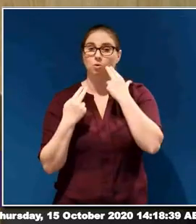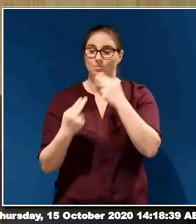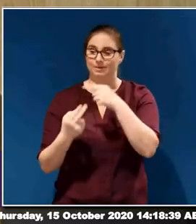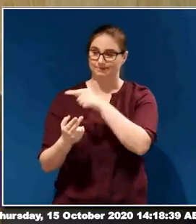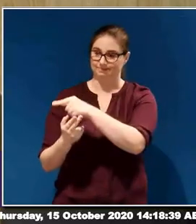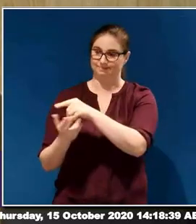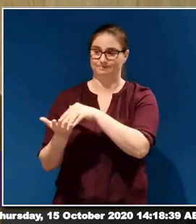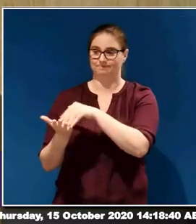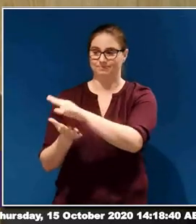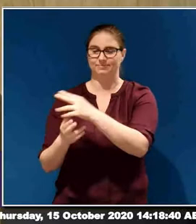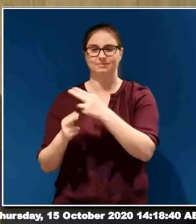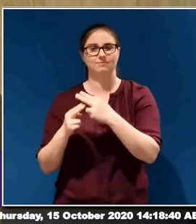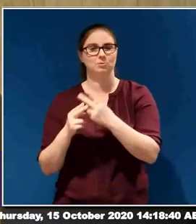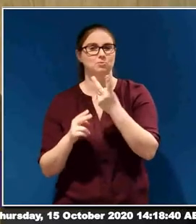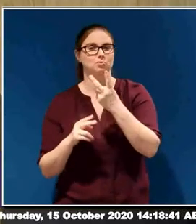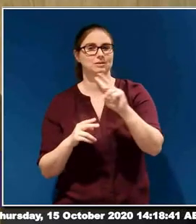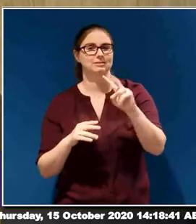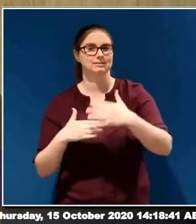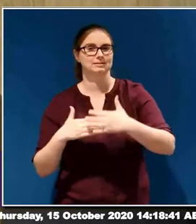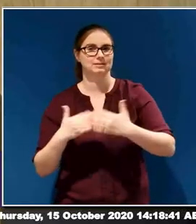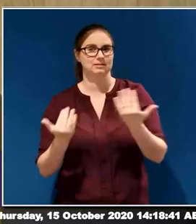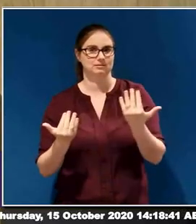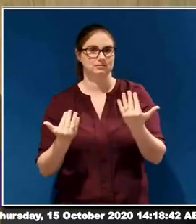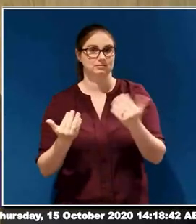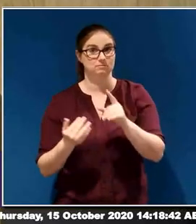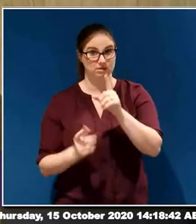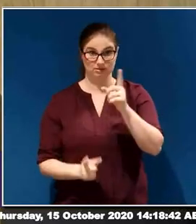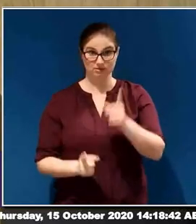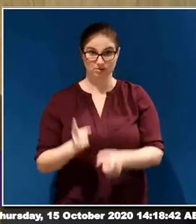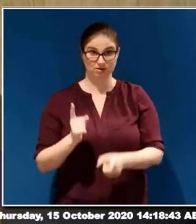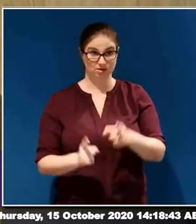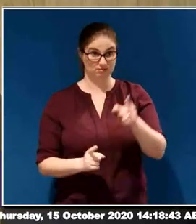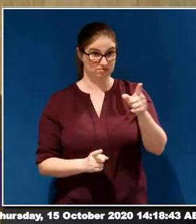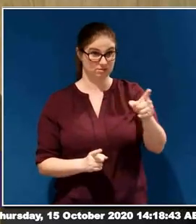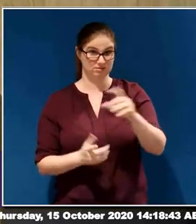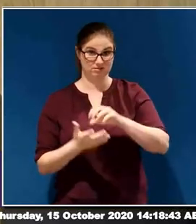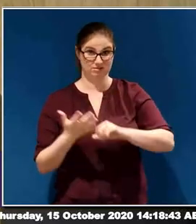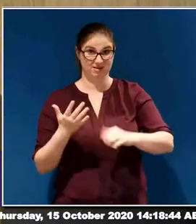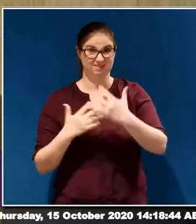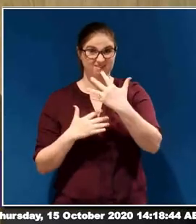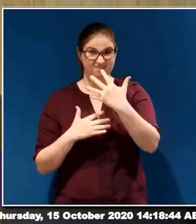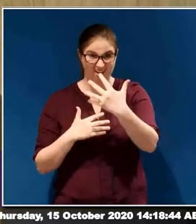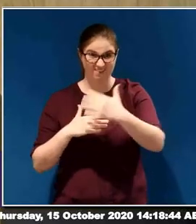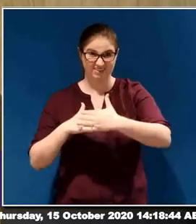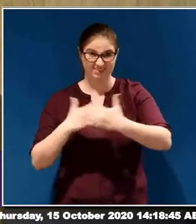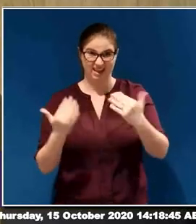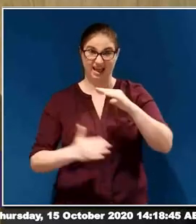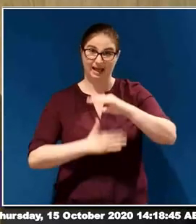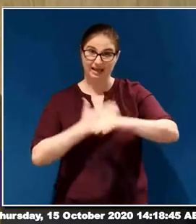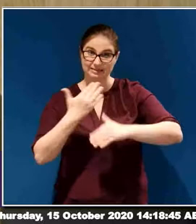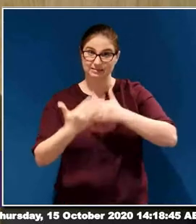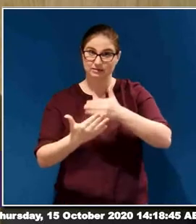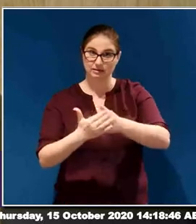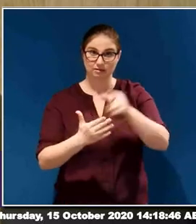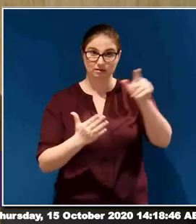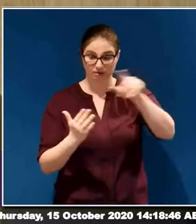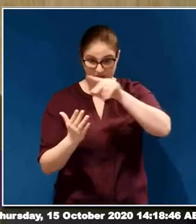to even assess all of the information and suspend them, so they could have been home for a week already.